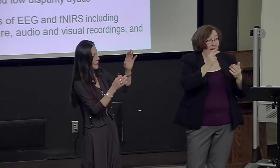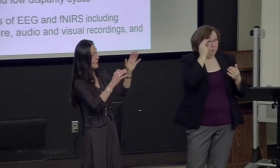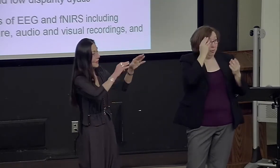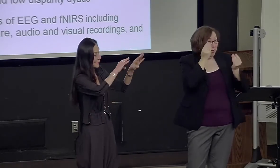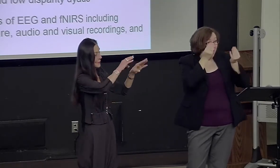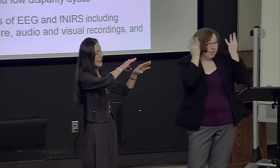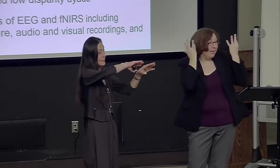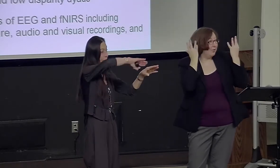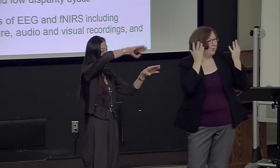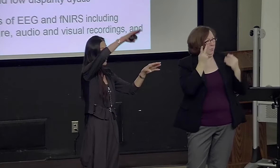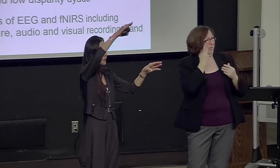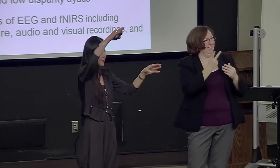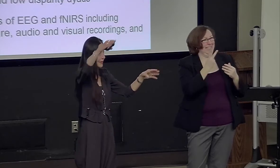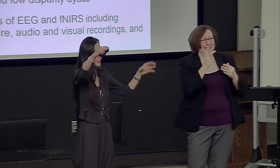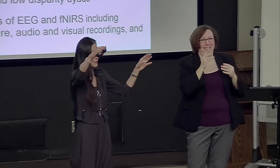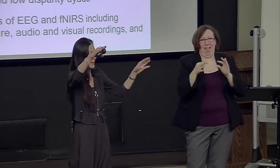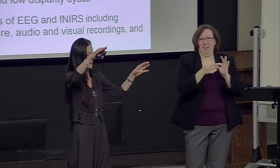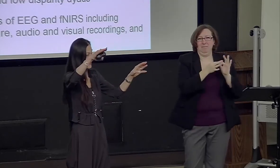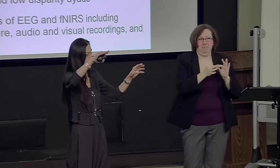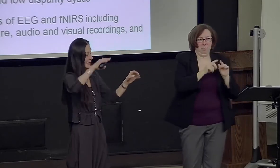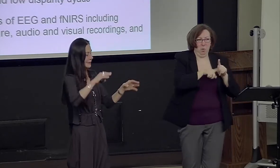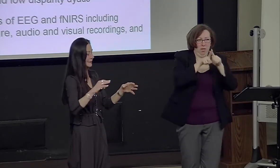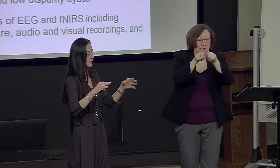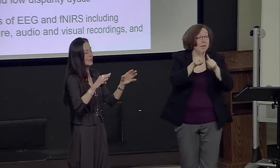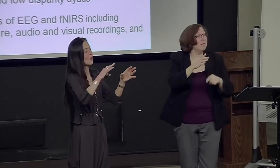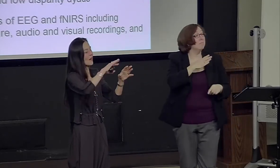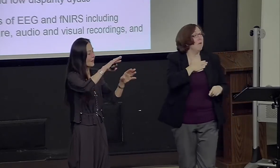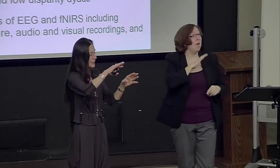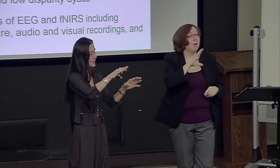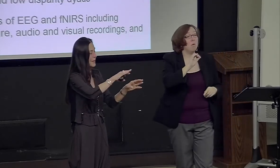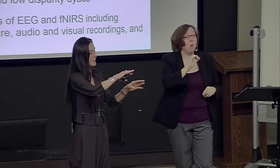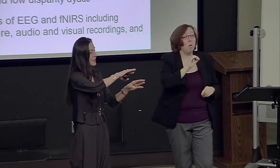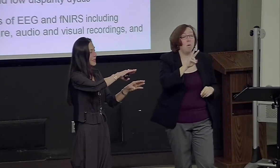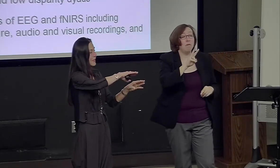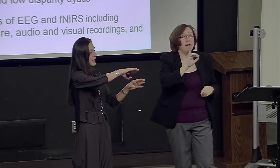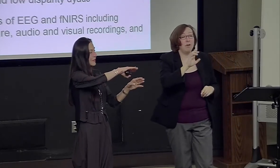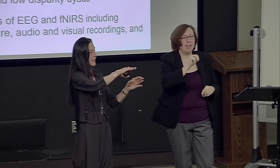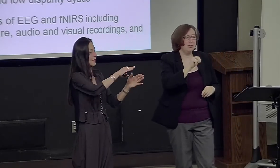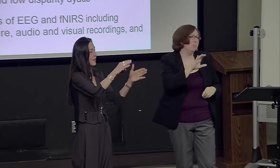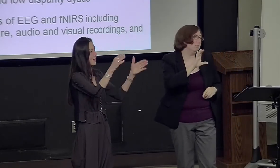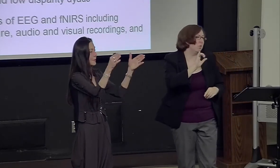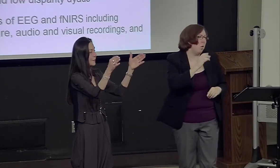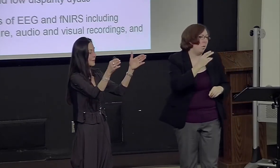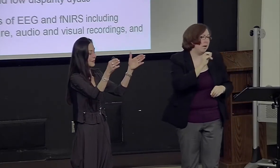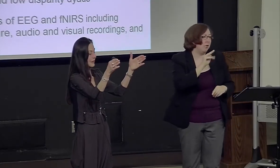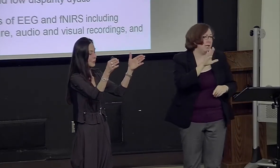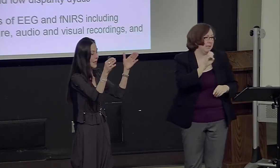you saw my co-variation maps, the coherence maps, that the wavelengths